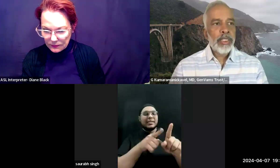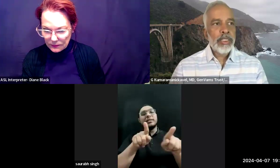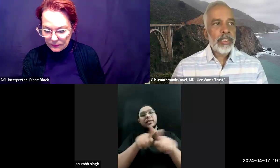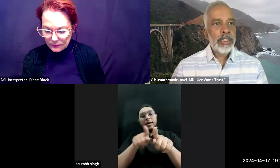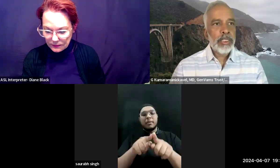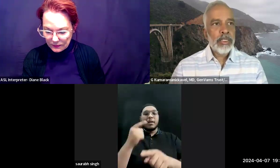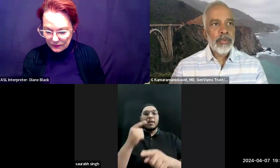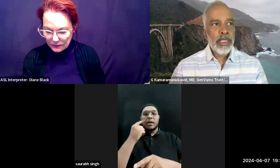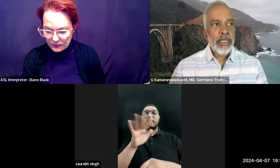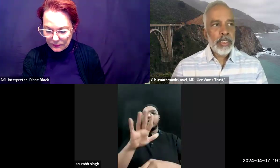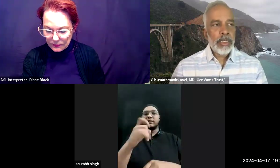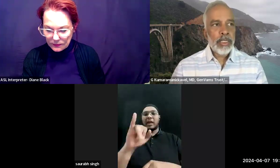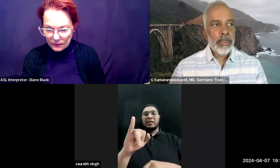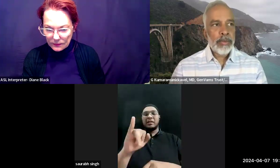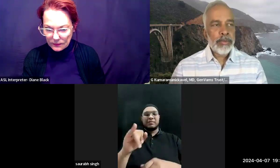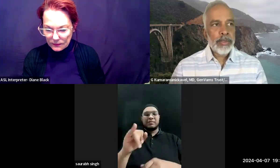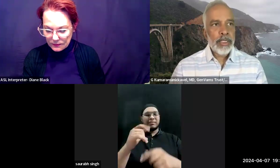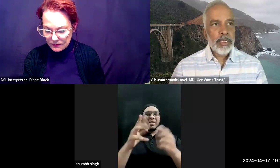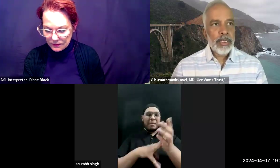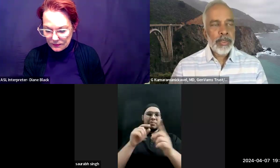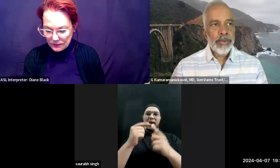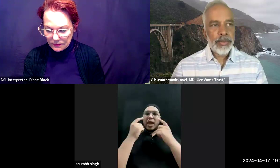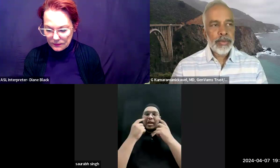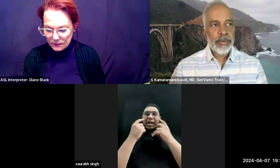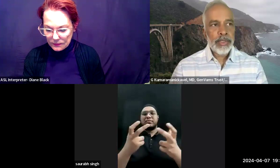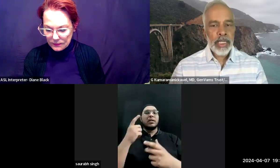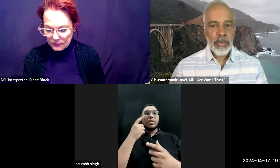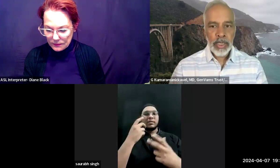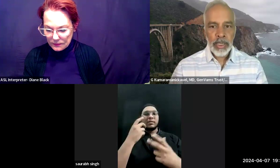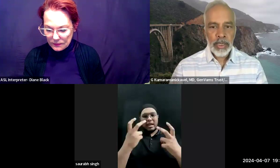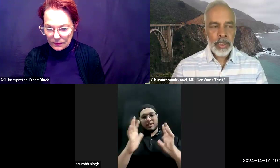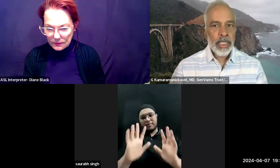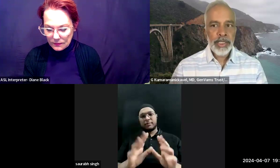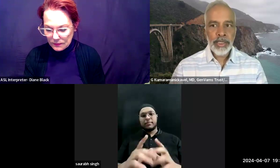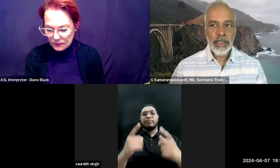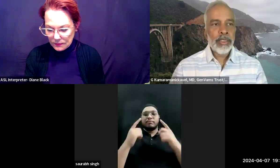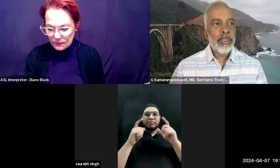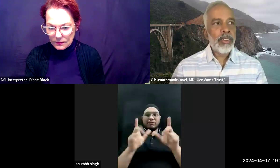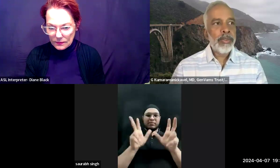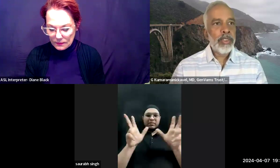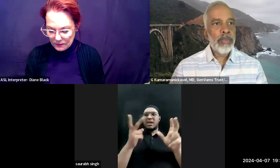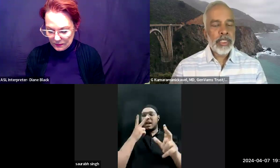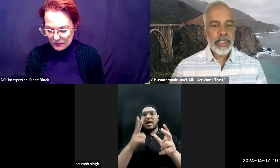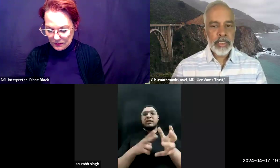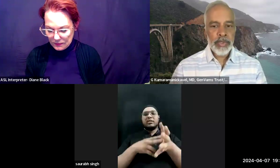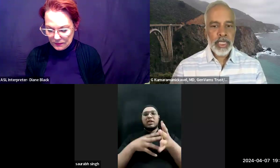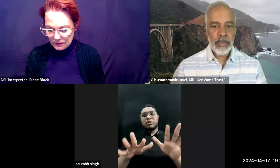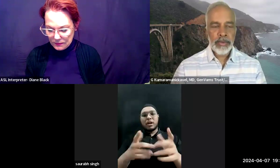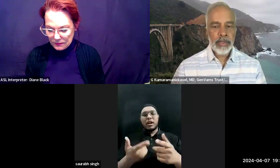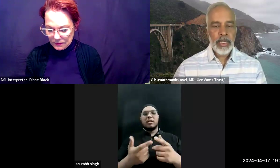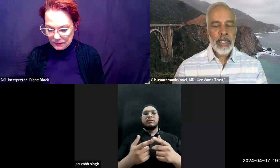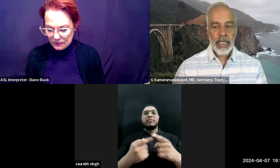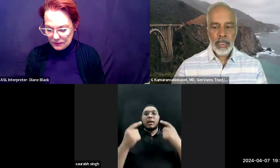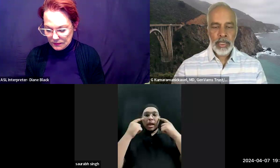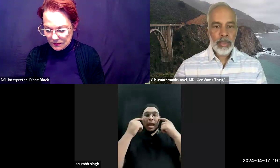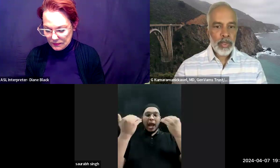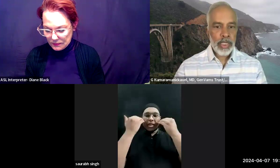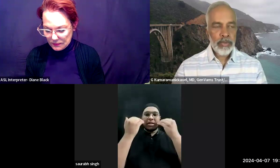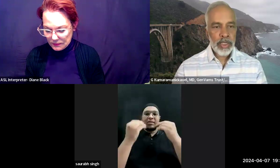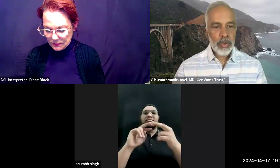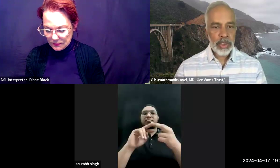muscles, are very you know dynamic in nature of all the muscles that we have in a body and we use